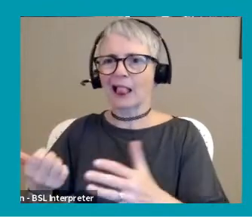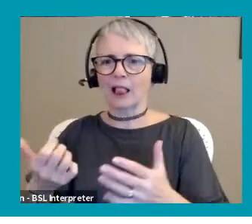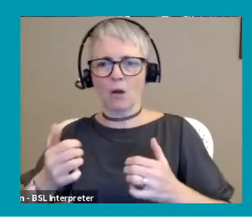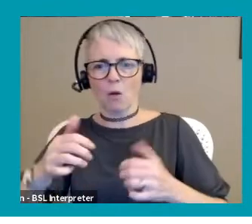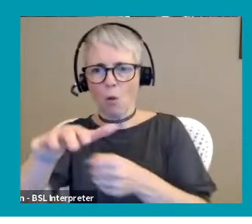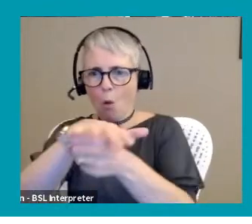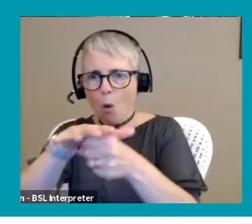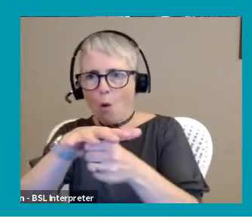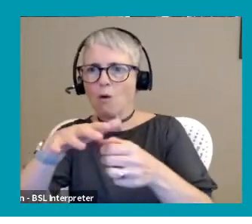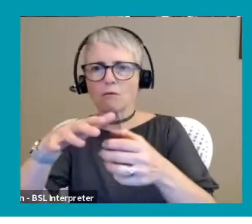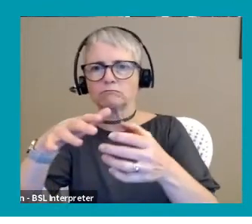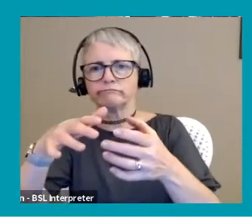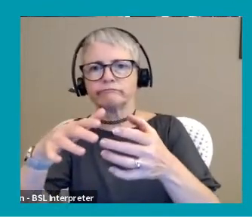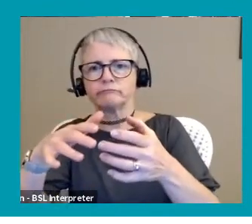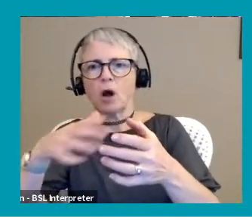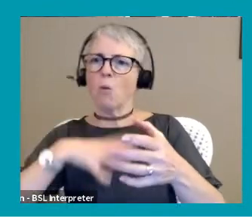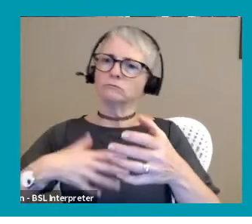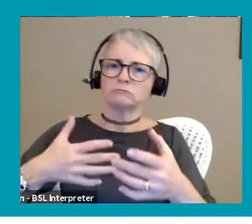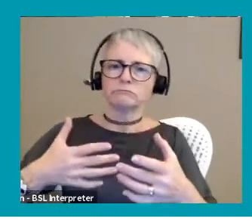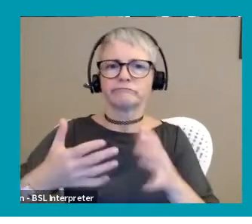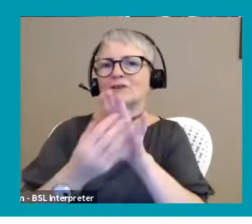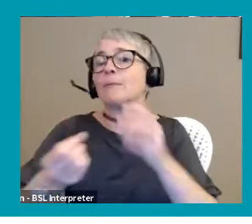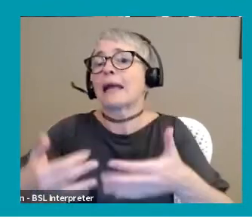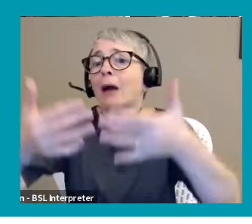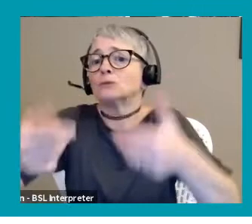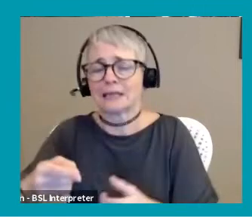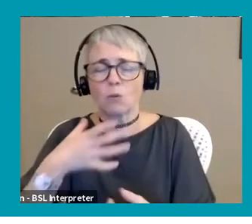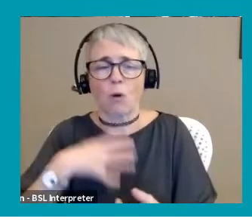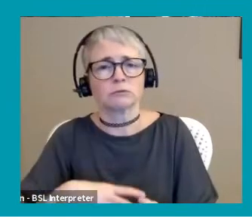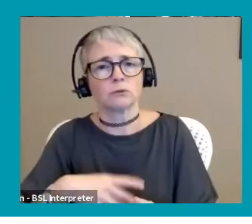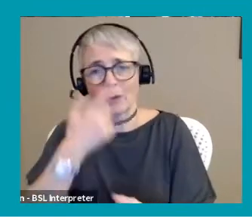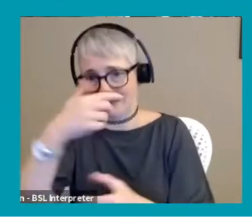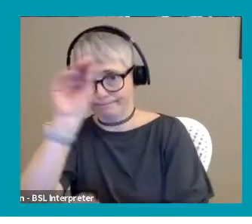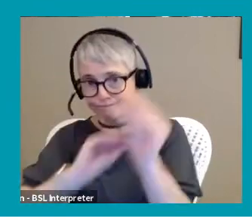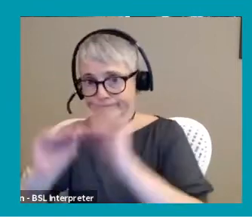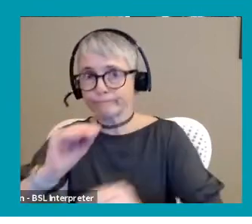So if you are interested in accounting then you can sort the data on accounting.